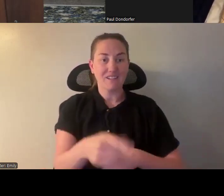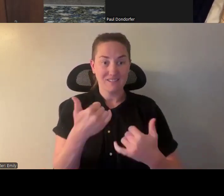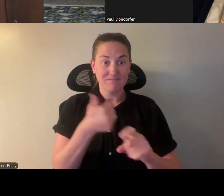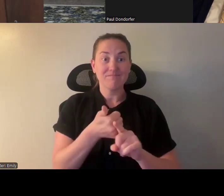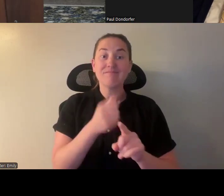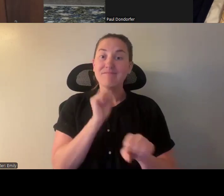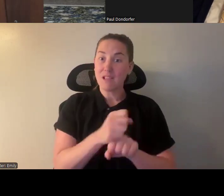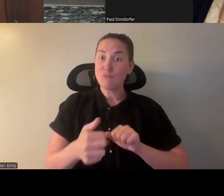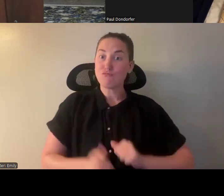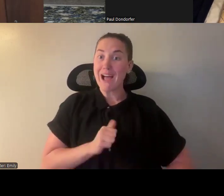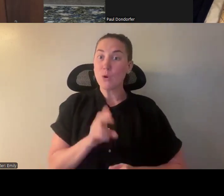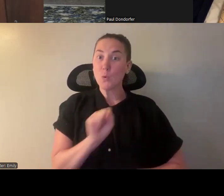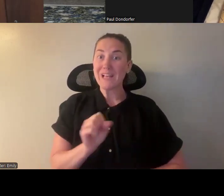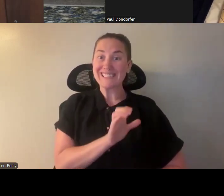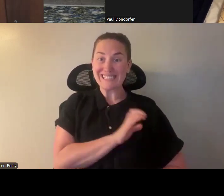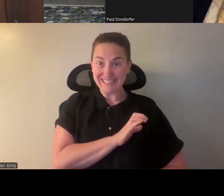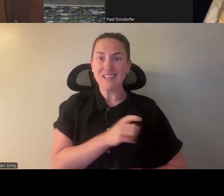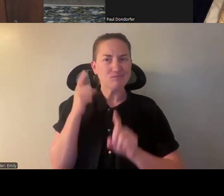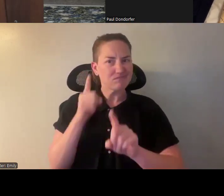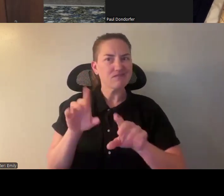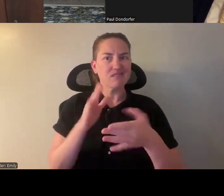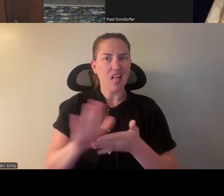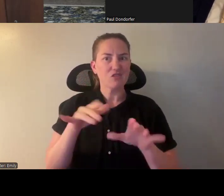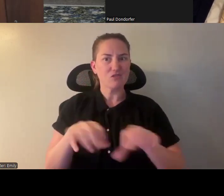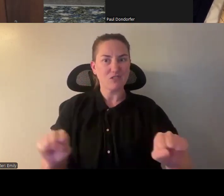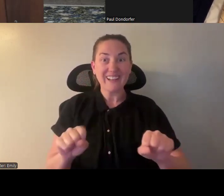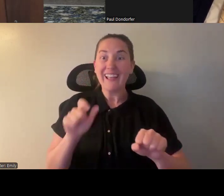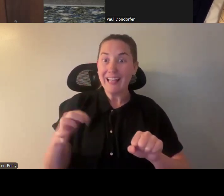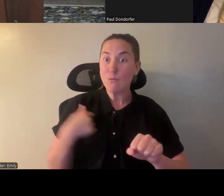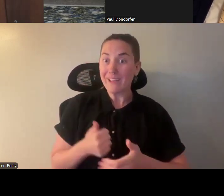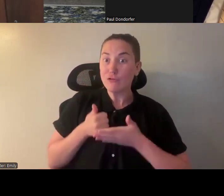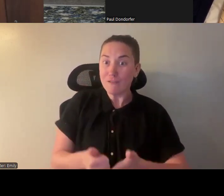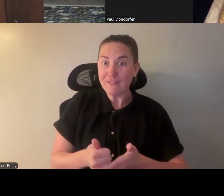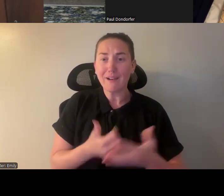degree A powerful testament of what is possible when we intervene with compassion and justice